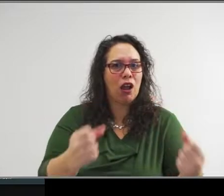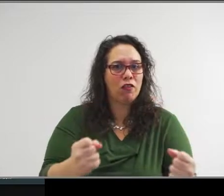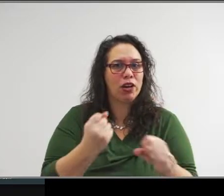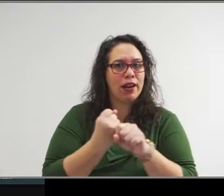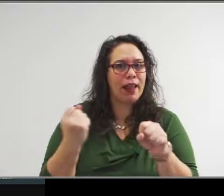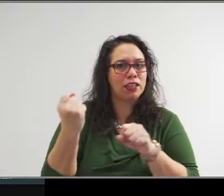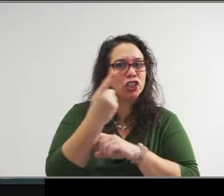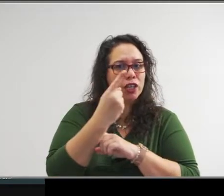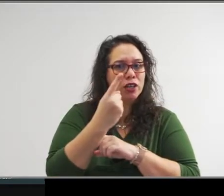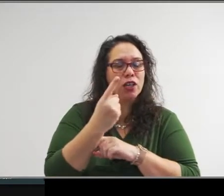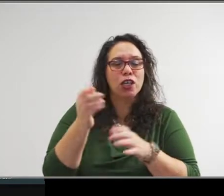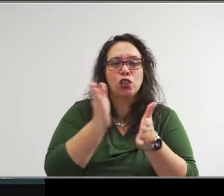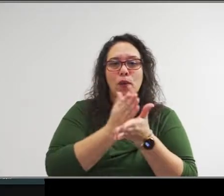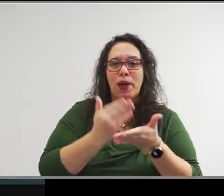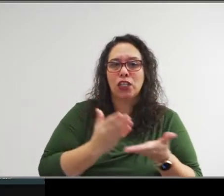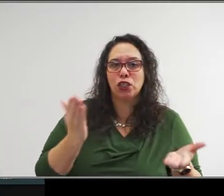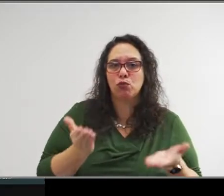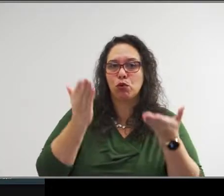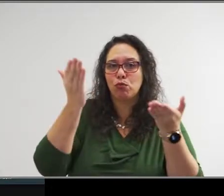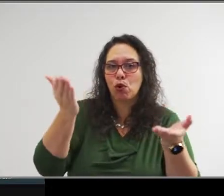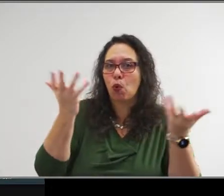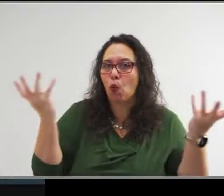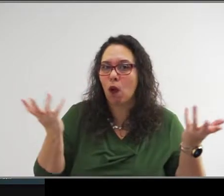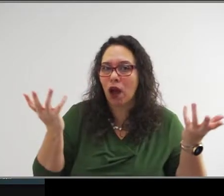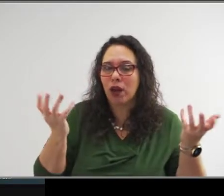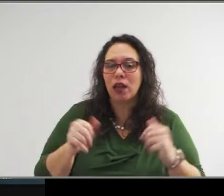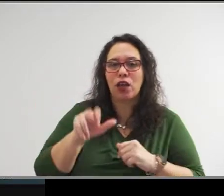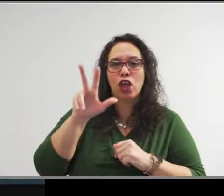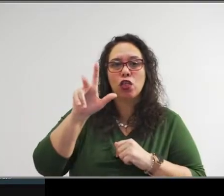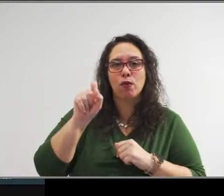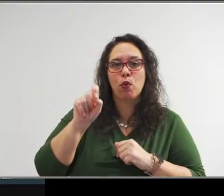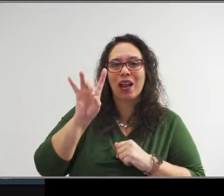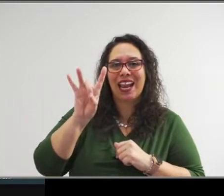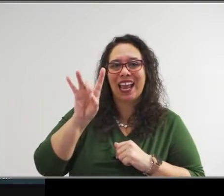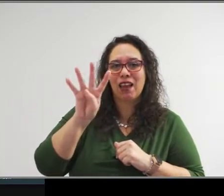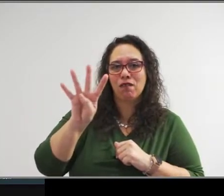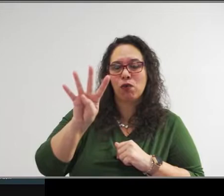So the budget proposes a 3.84% cost of living allowance